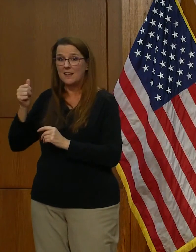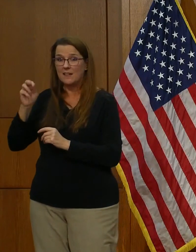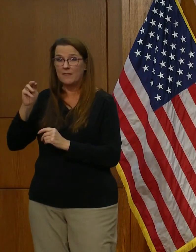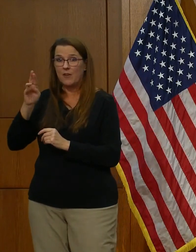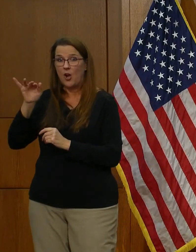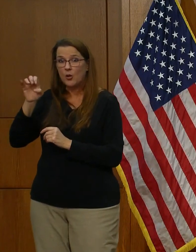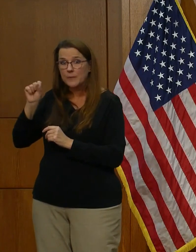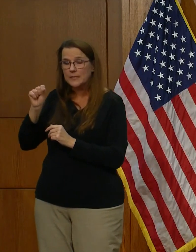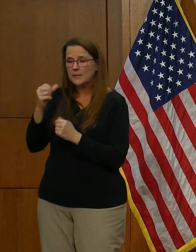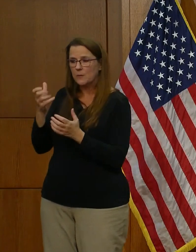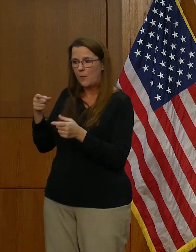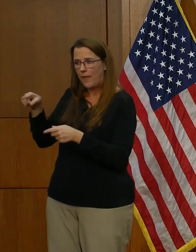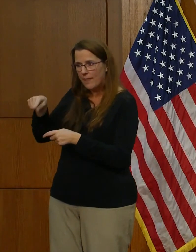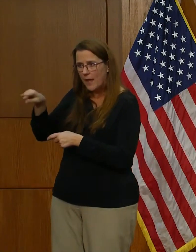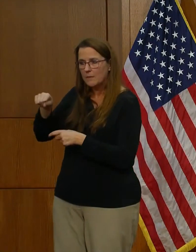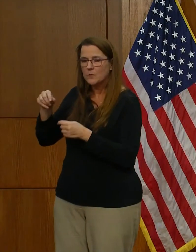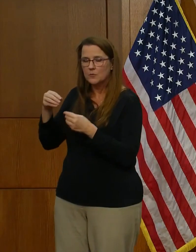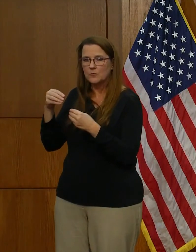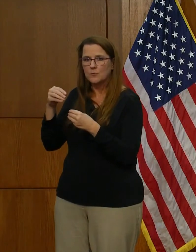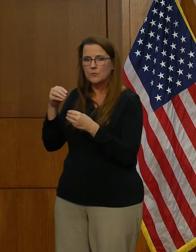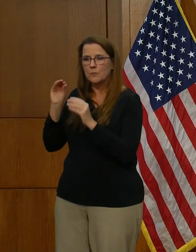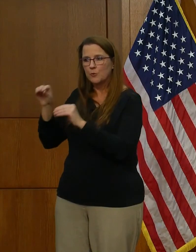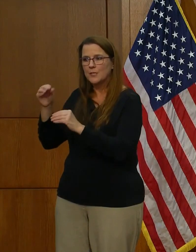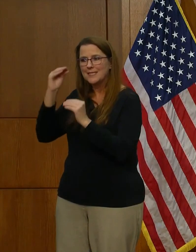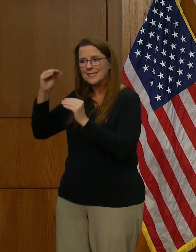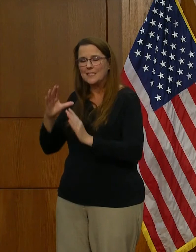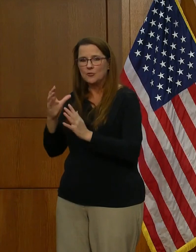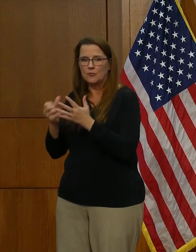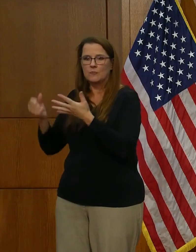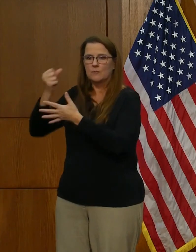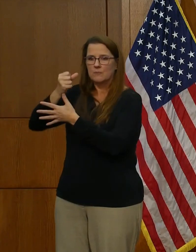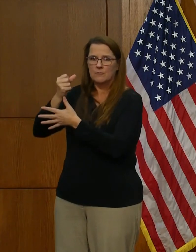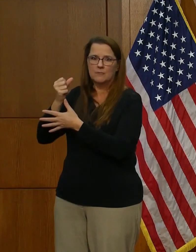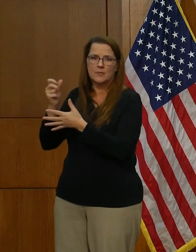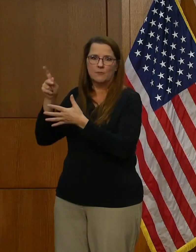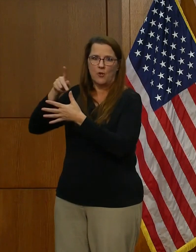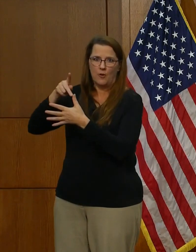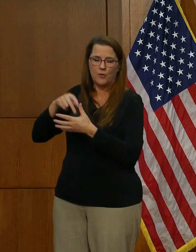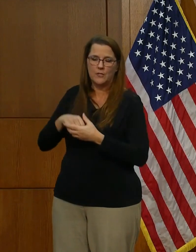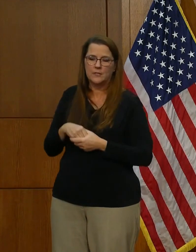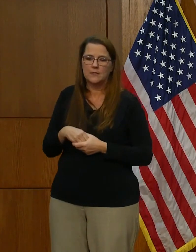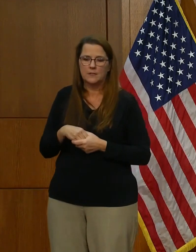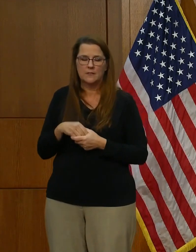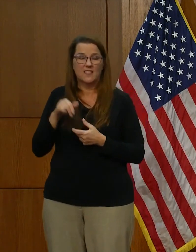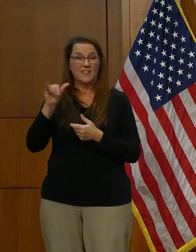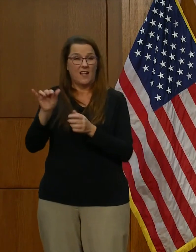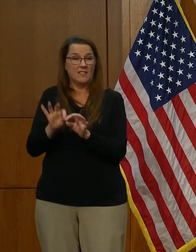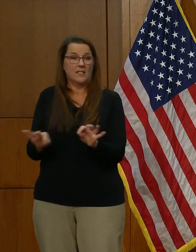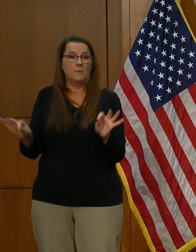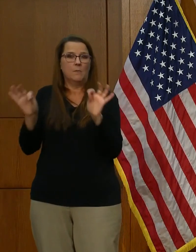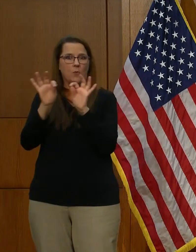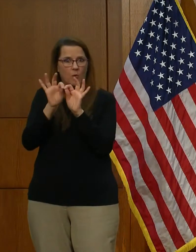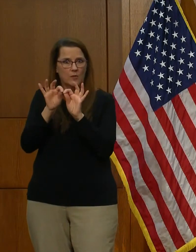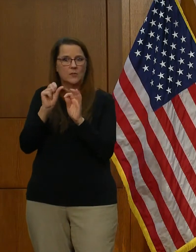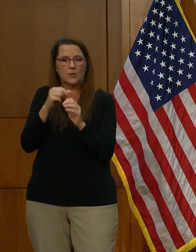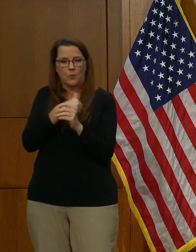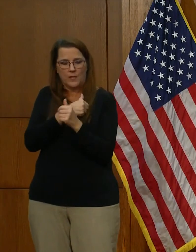THE PHARMACIES IN THE FEDERAL PHARMACY PARTNERSHIP TO PRIORITIZE TEACHERS AS WELL.